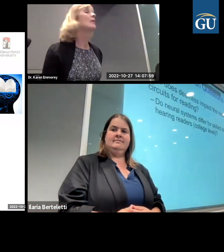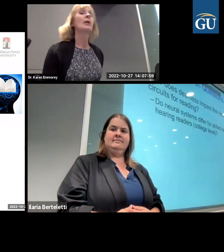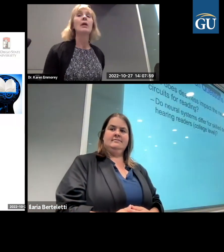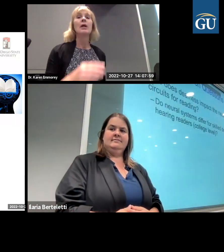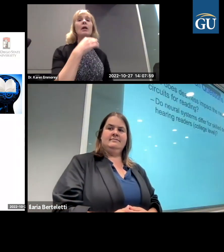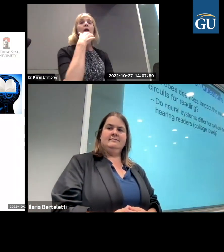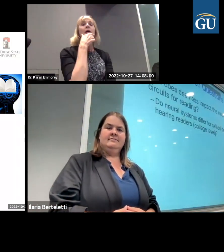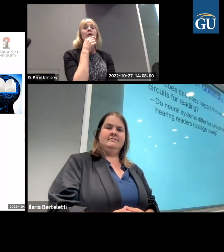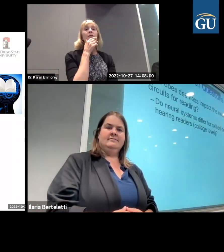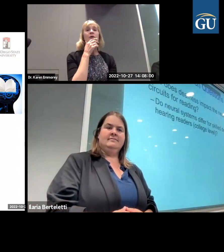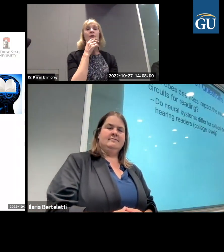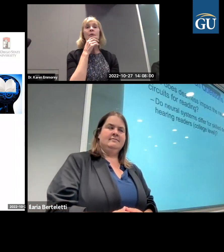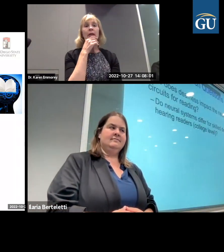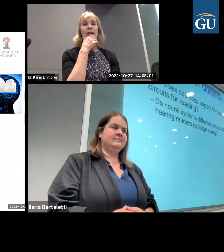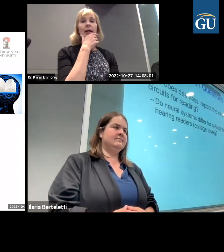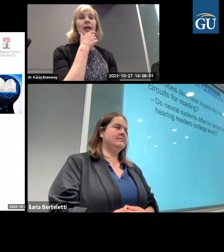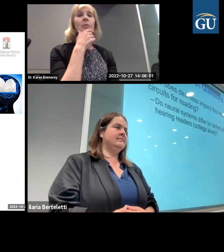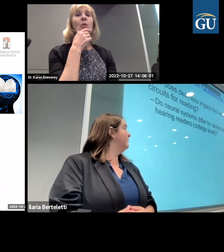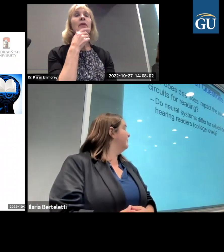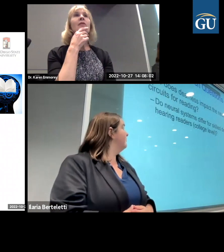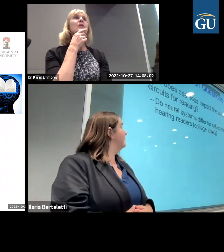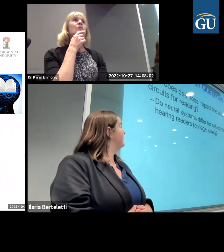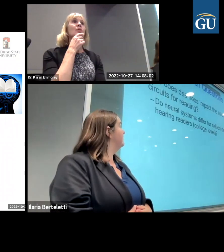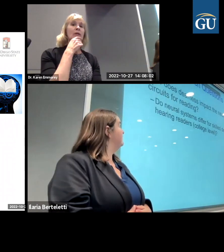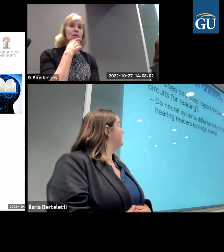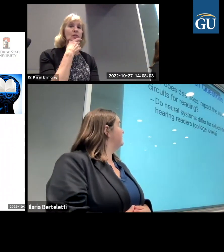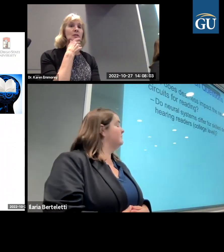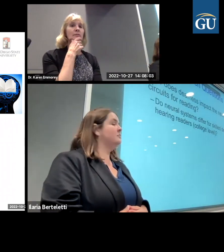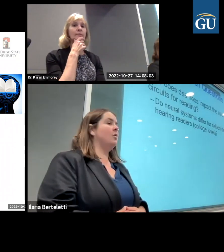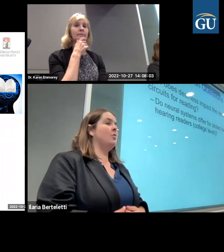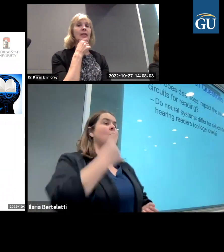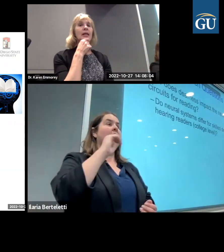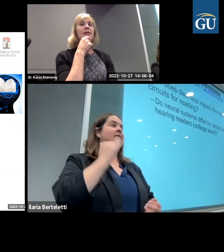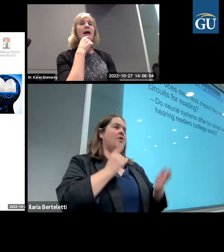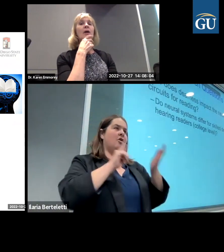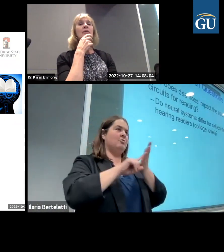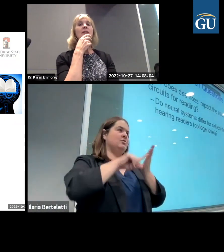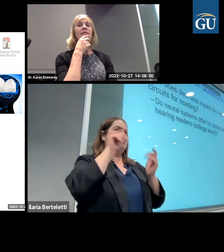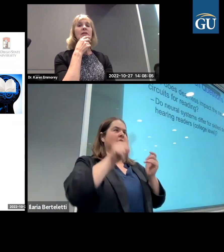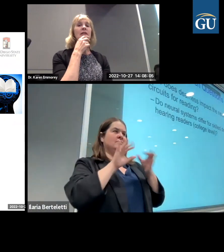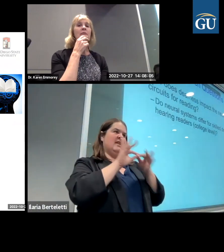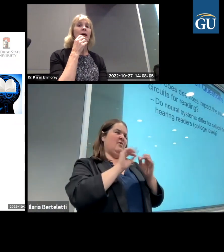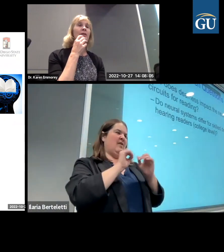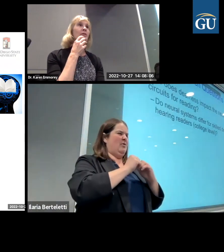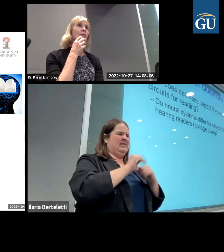So um. One of our research questions is, how does that impact the neural circuit for meeting?